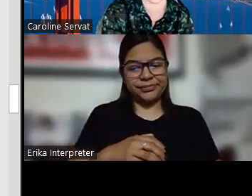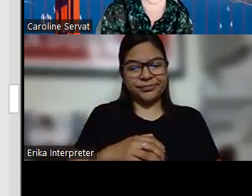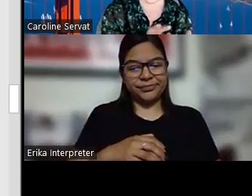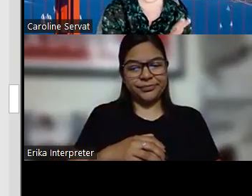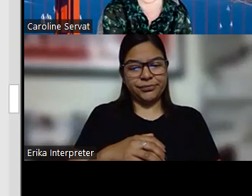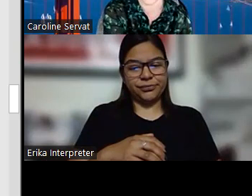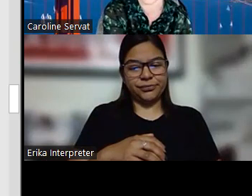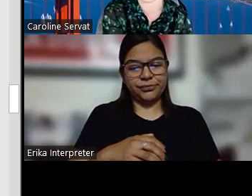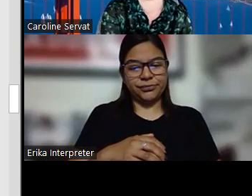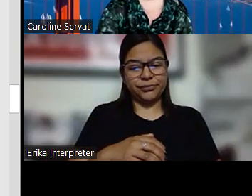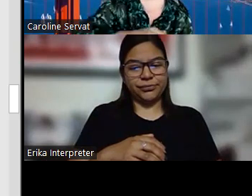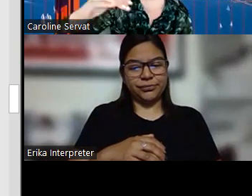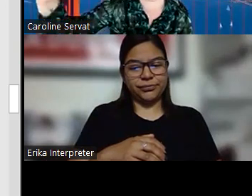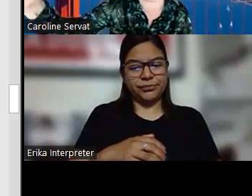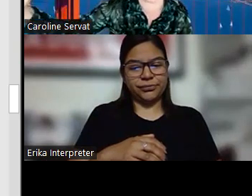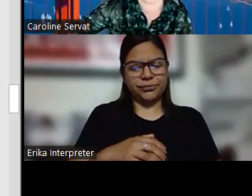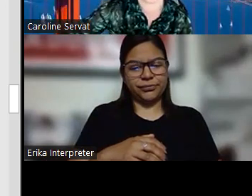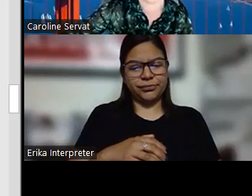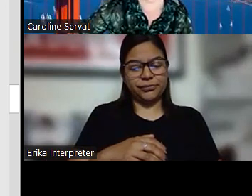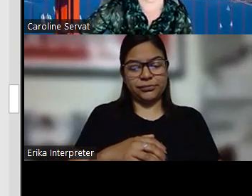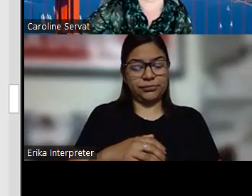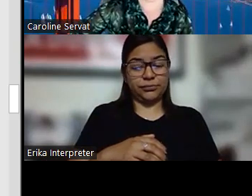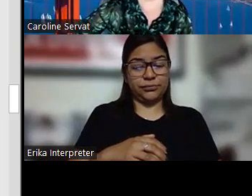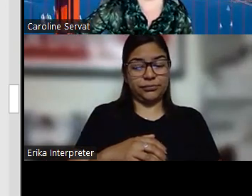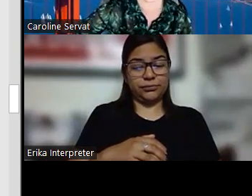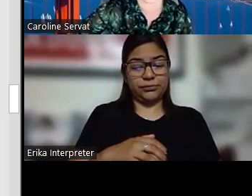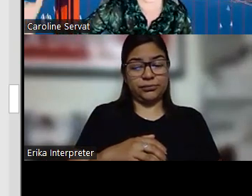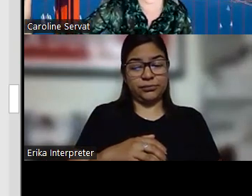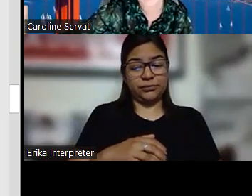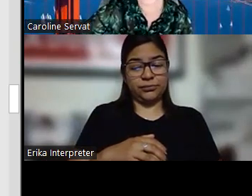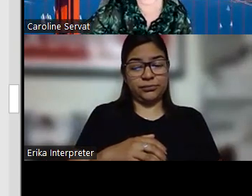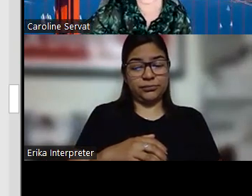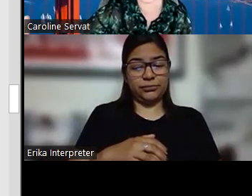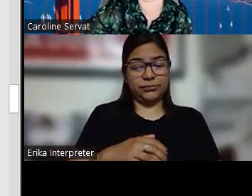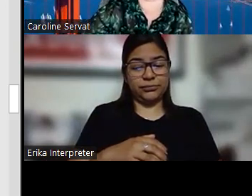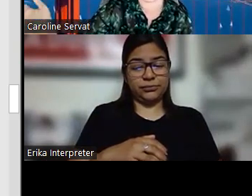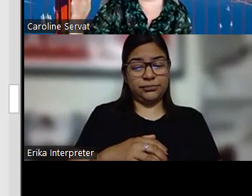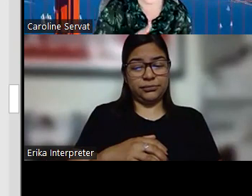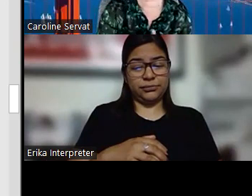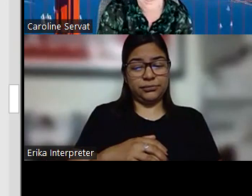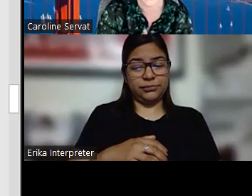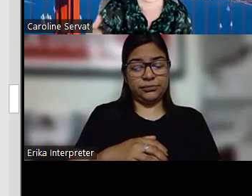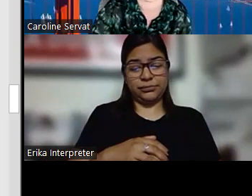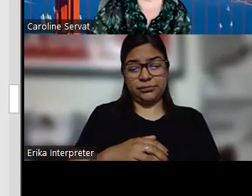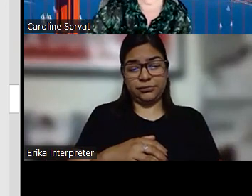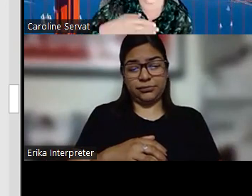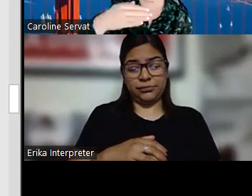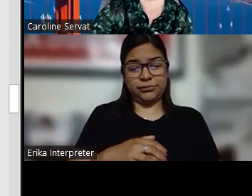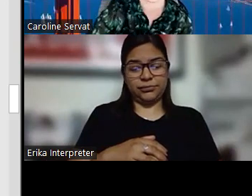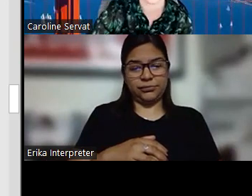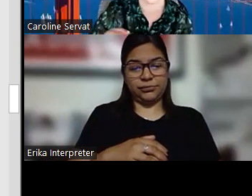practices in the adrc model via the no wrong door uh system really kind of having a a consistent